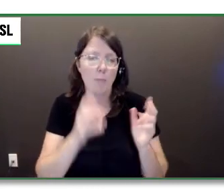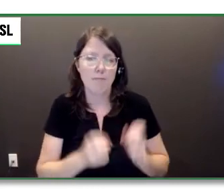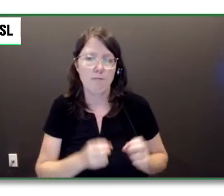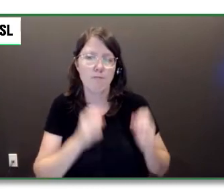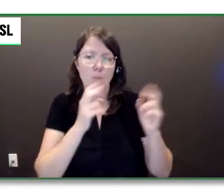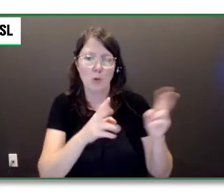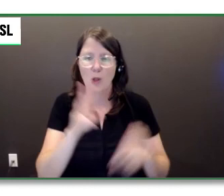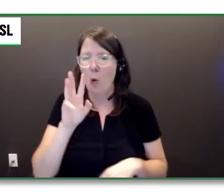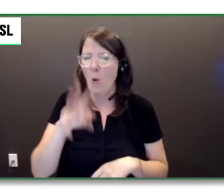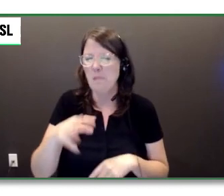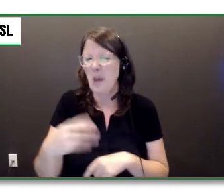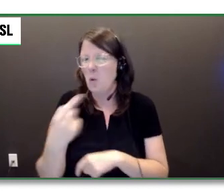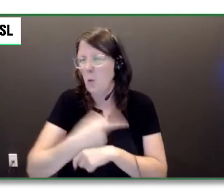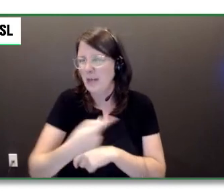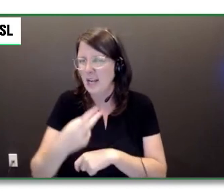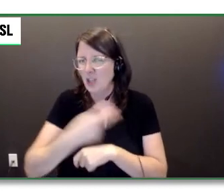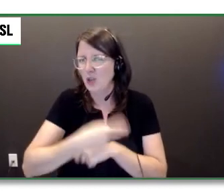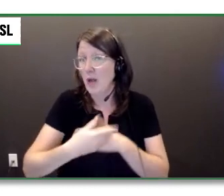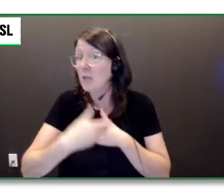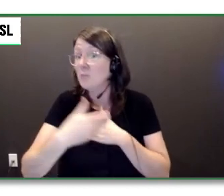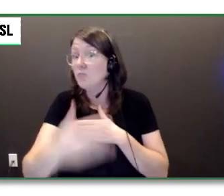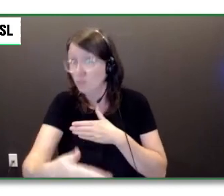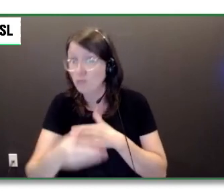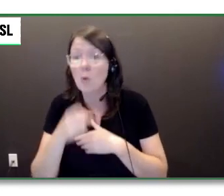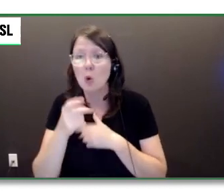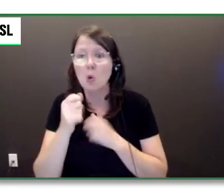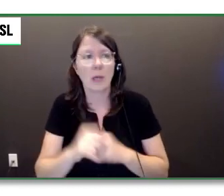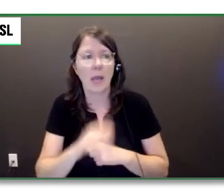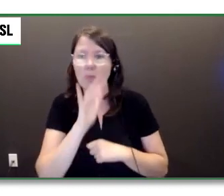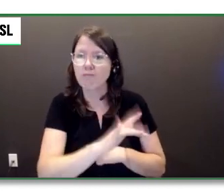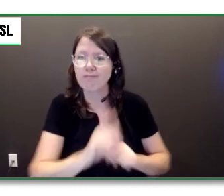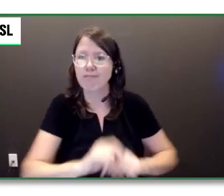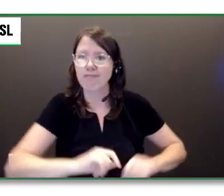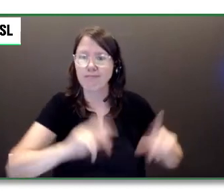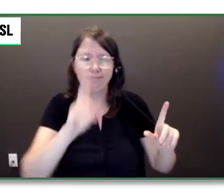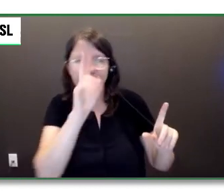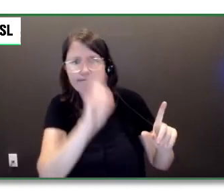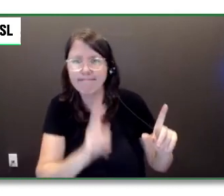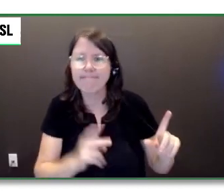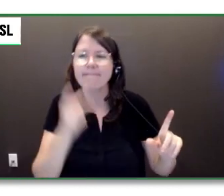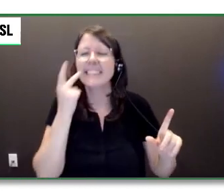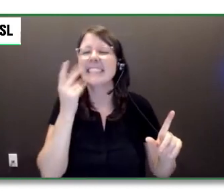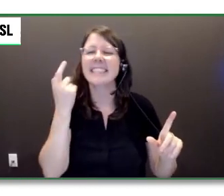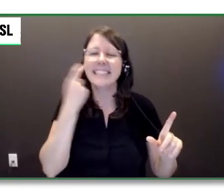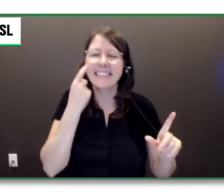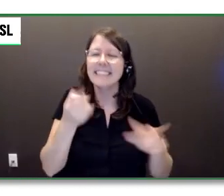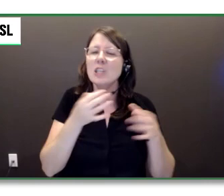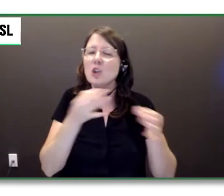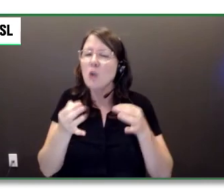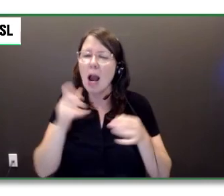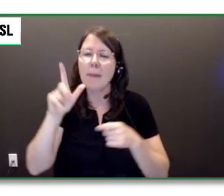so that everyone can go check out the links in the resources that she was talking about. And questions to Julie can